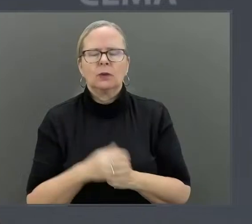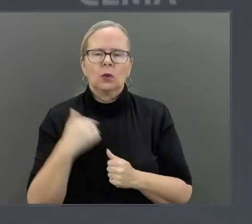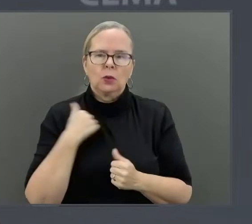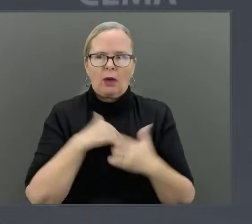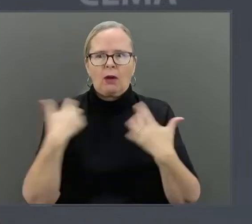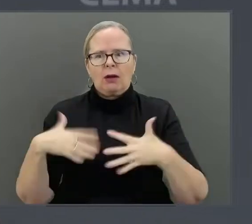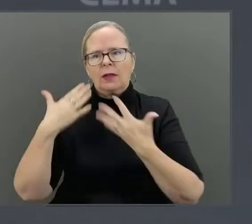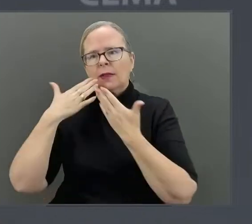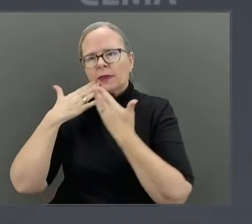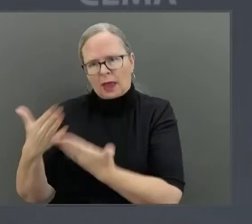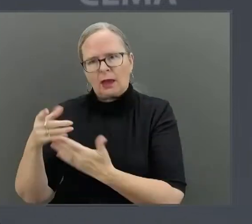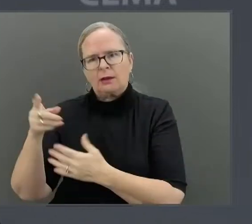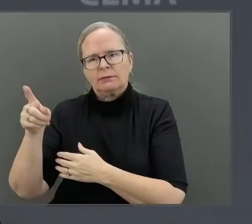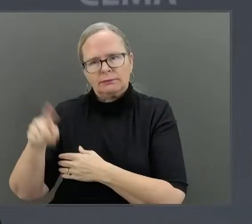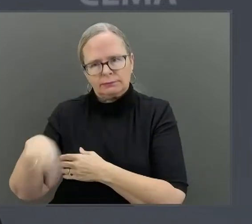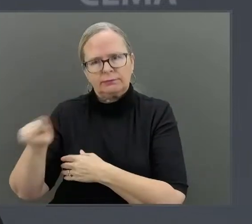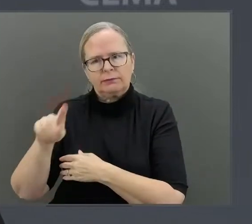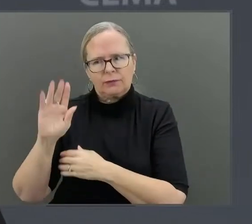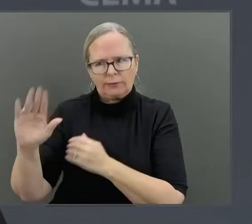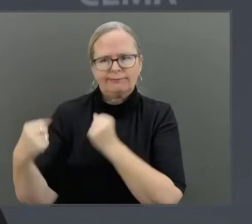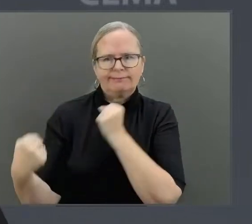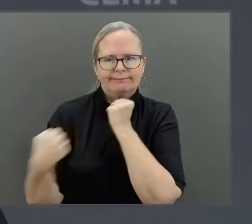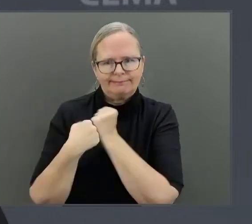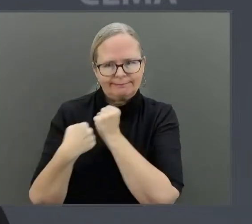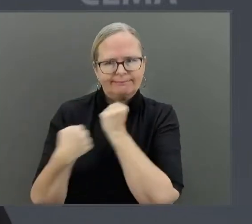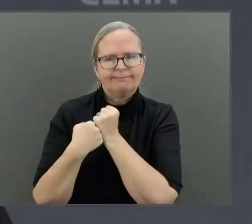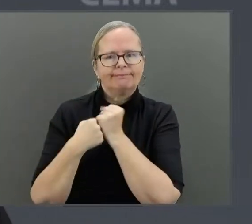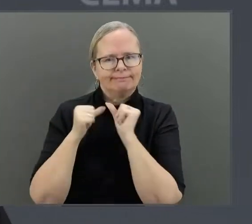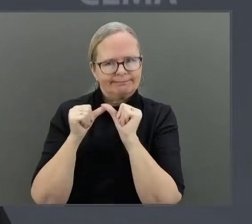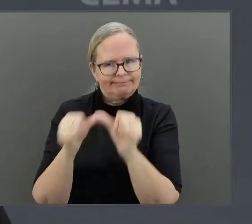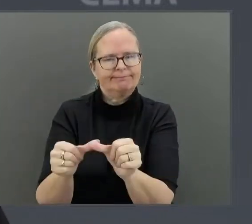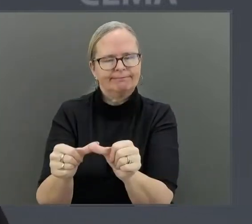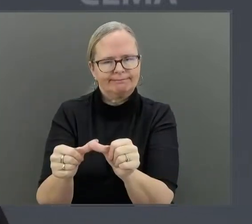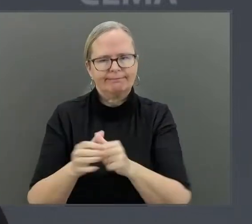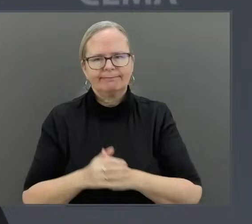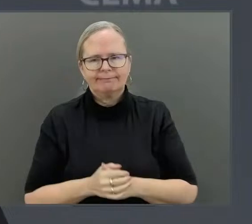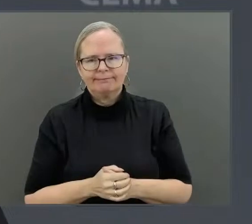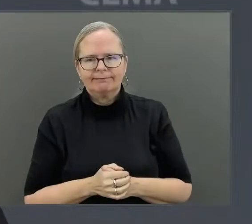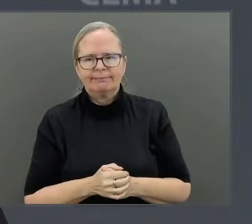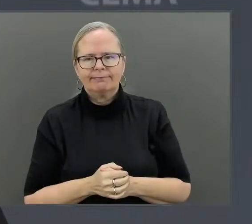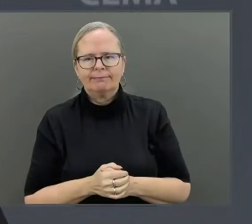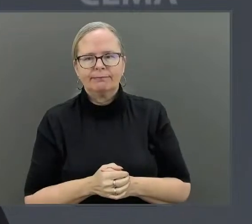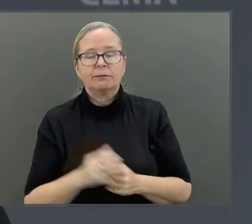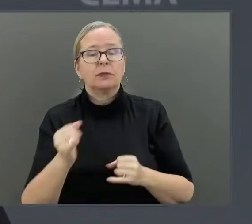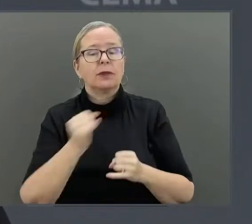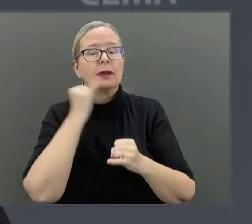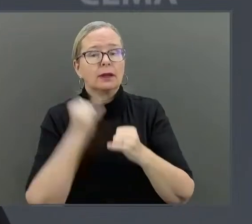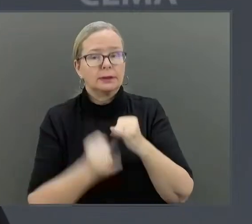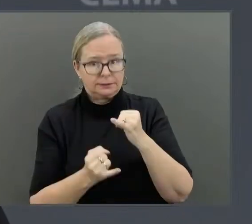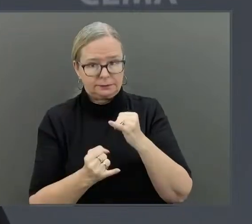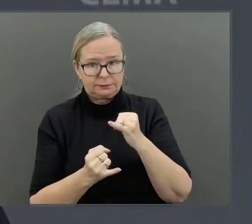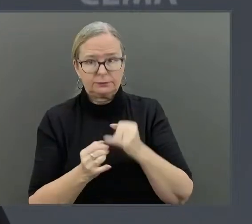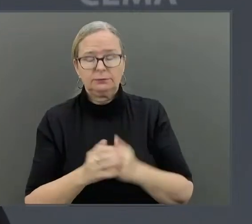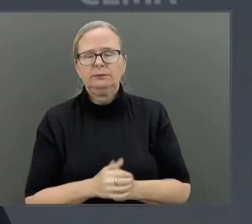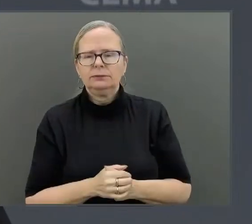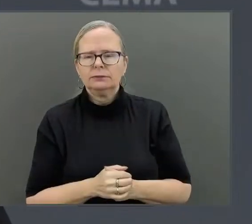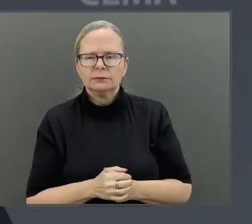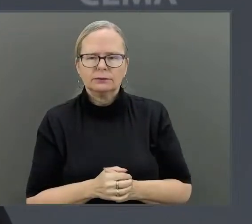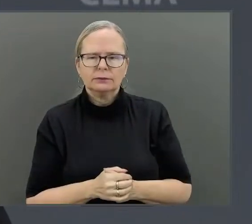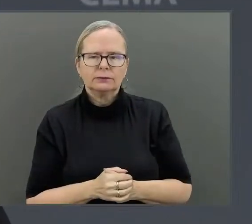and continue to do lastly before I move on to daily status updates from 301 and byw we've heard